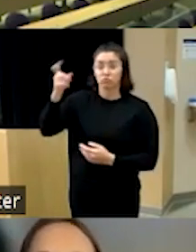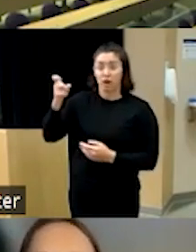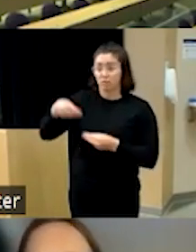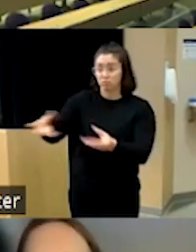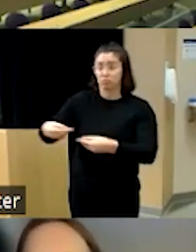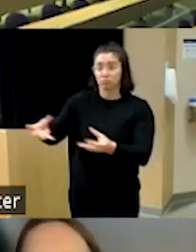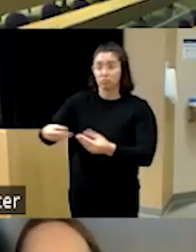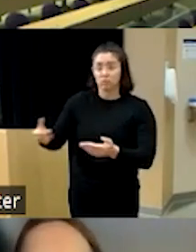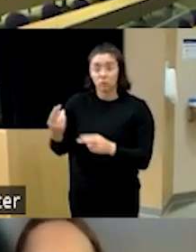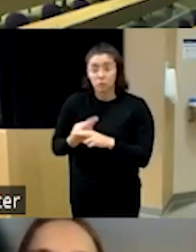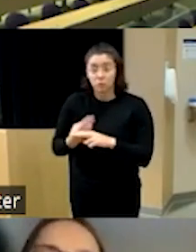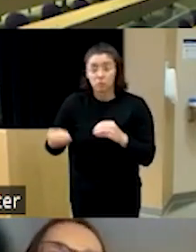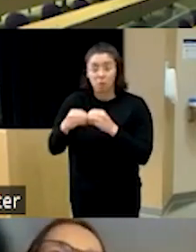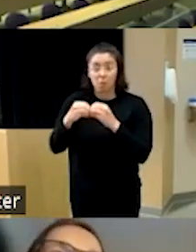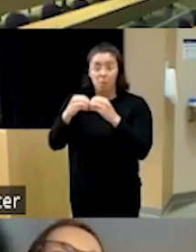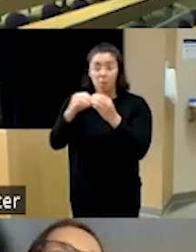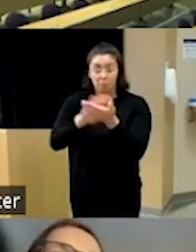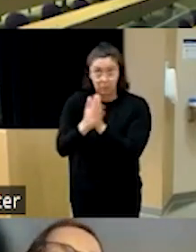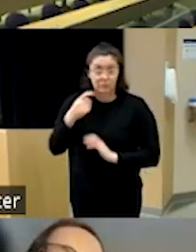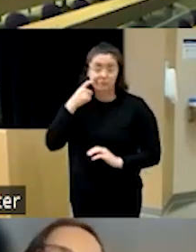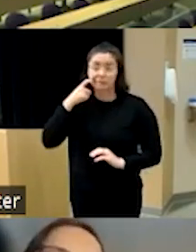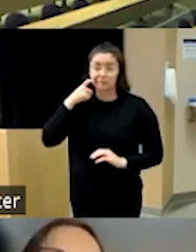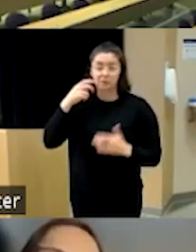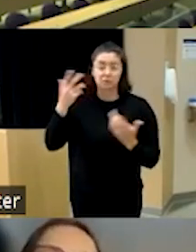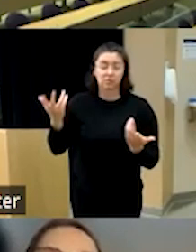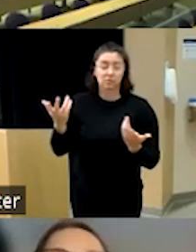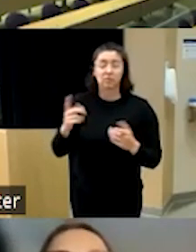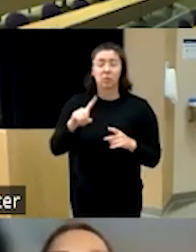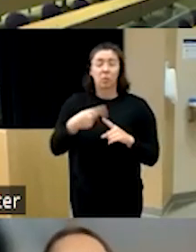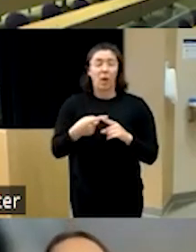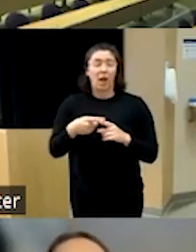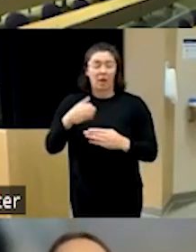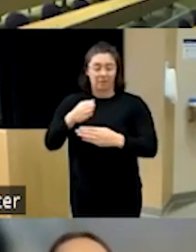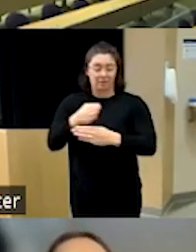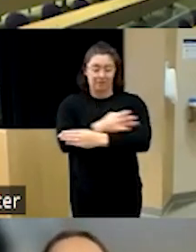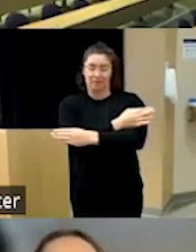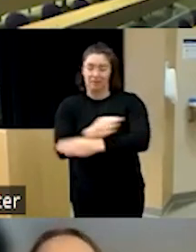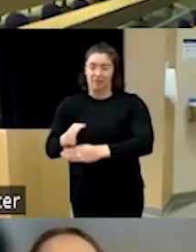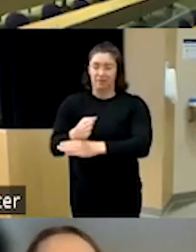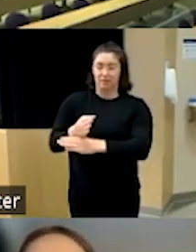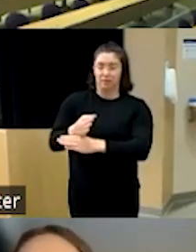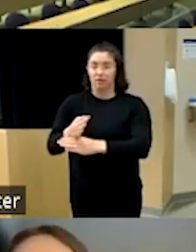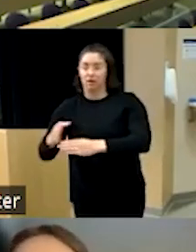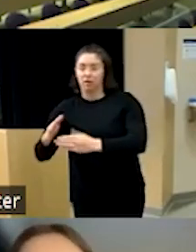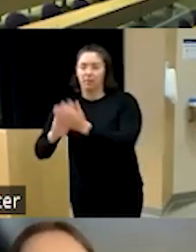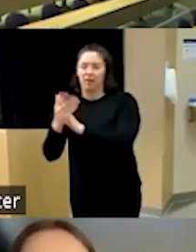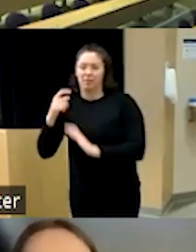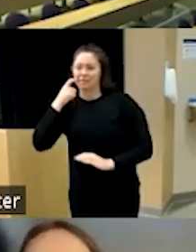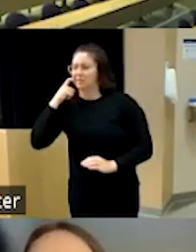use more and more and when does really addiction start so um this is very theoretical and practice